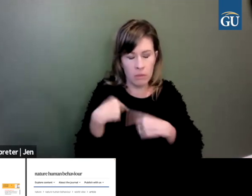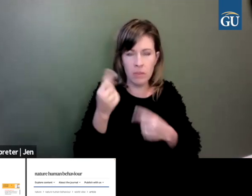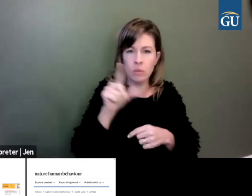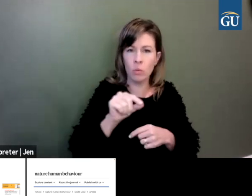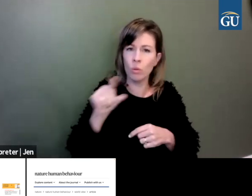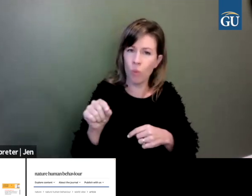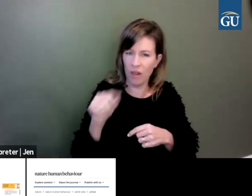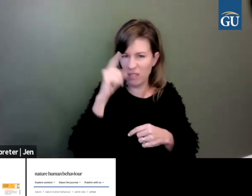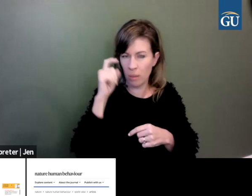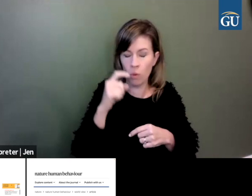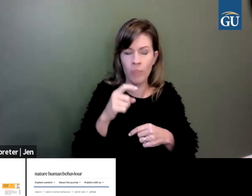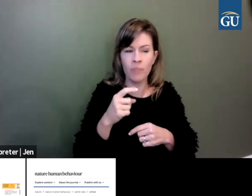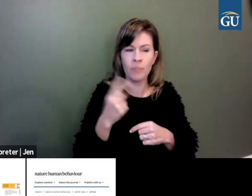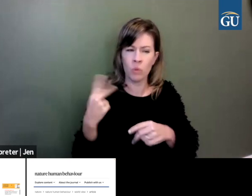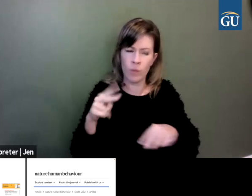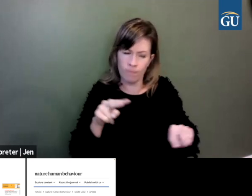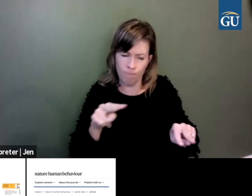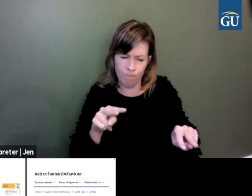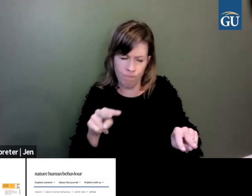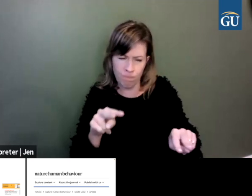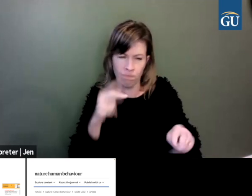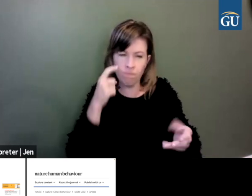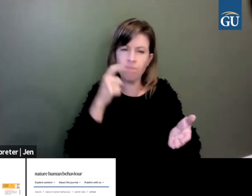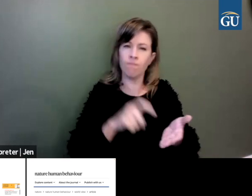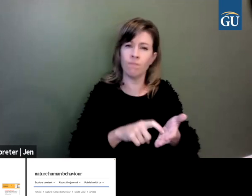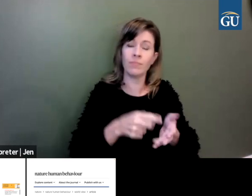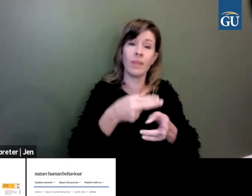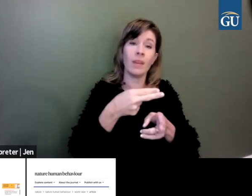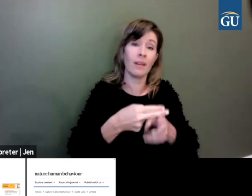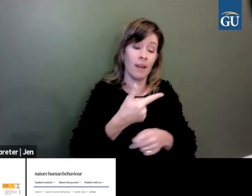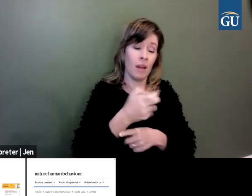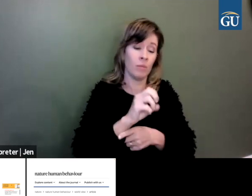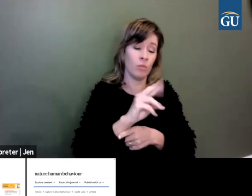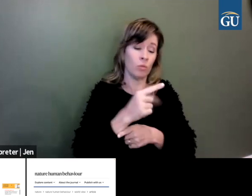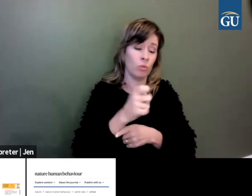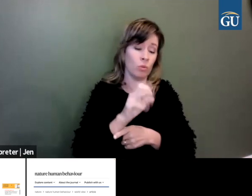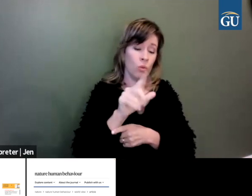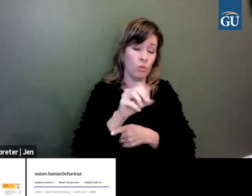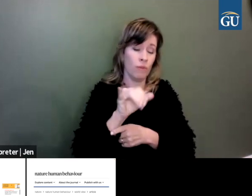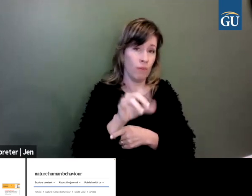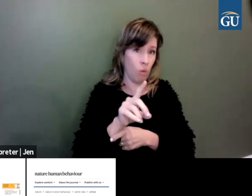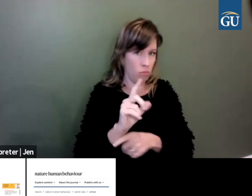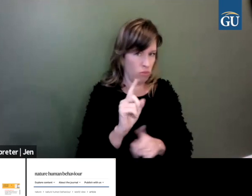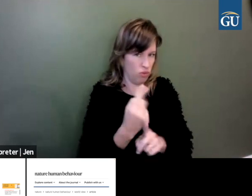things we've seen is that the name George Floyd alone, so one of my students are just tracing how many times the